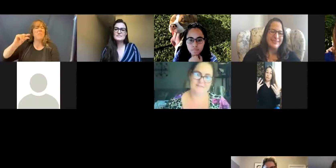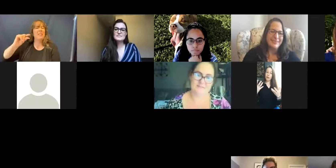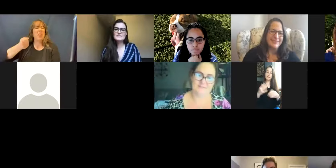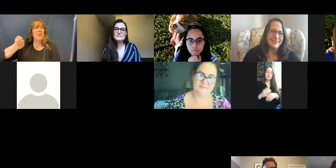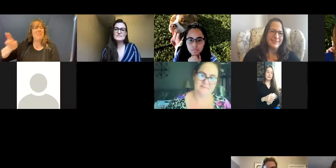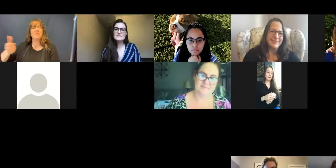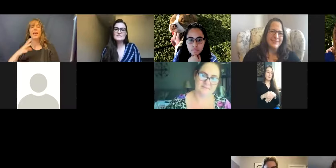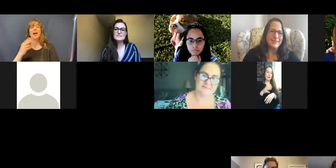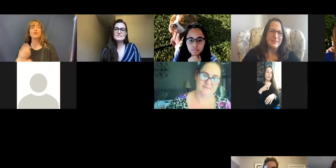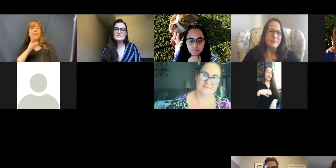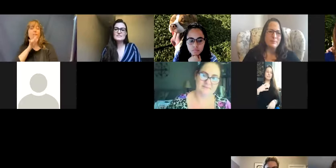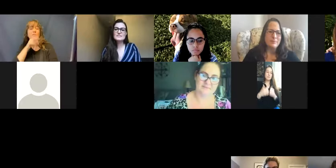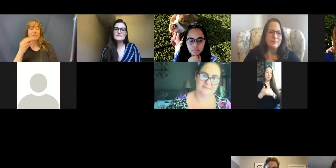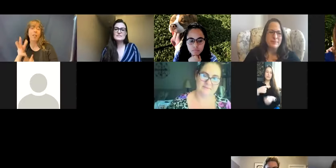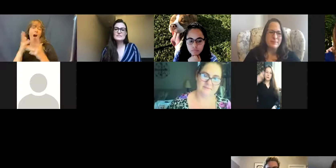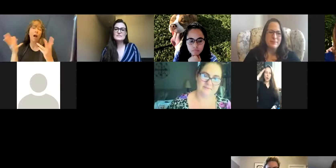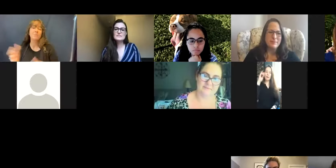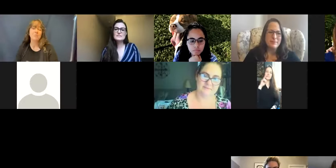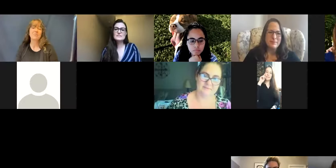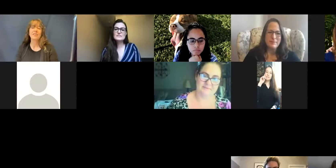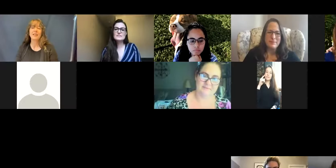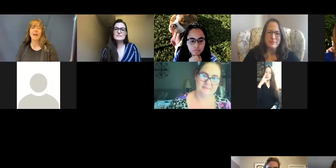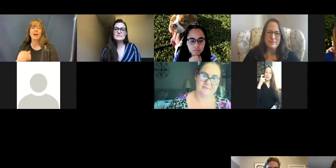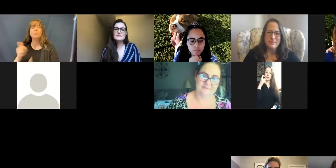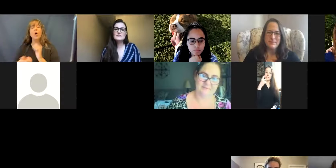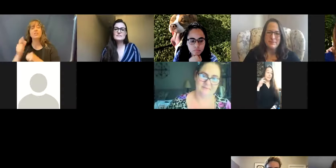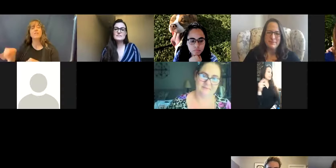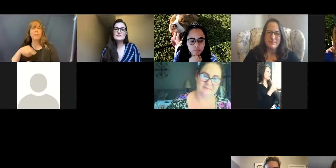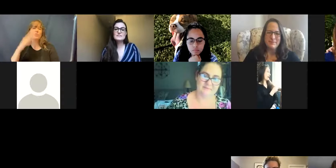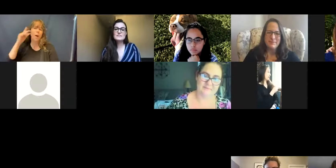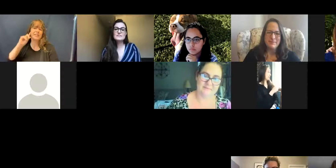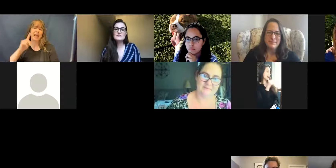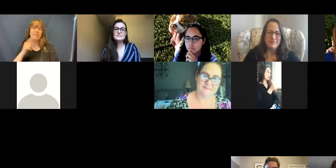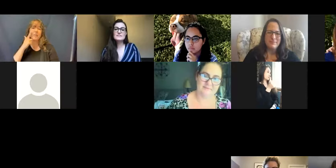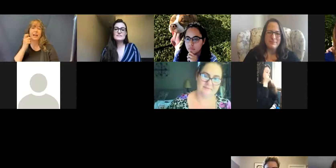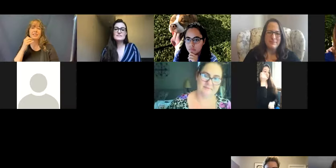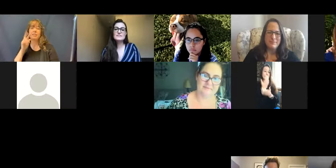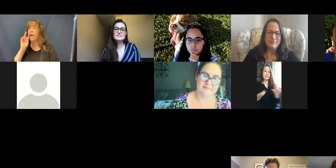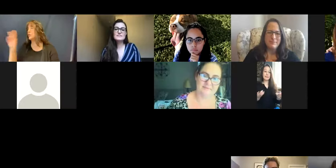My clients, most of them know I'm deaf, because if I turn away, I don't understand anything.